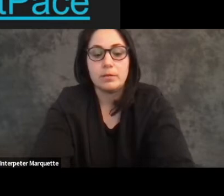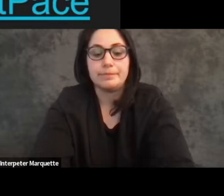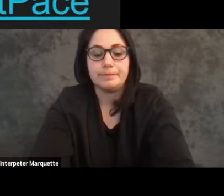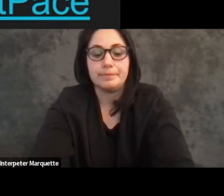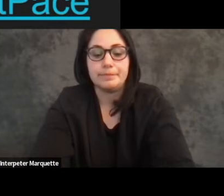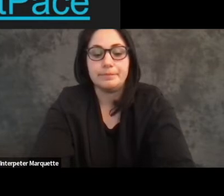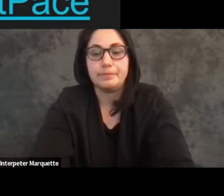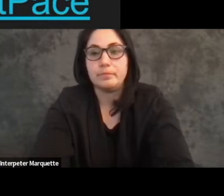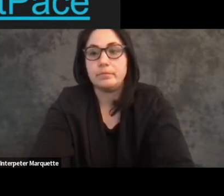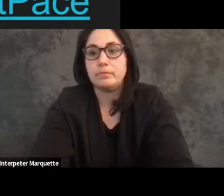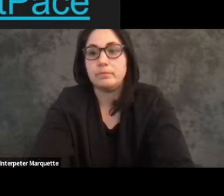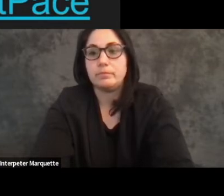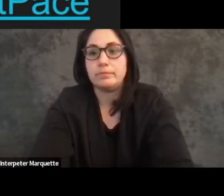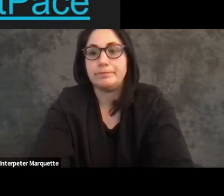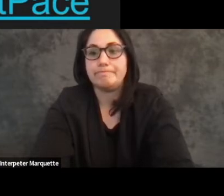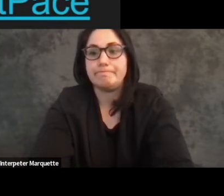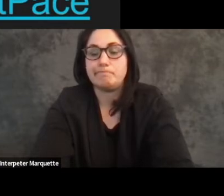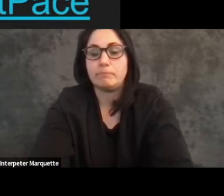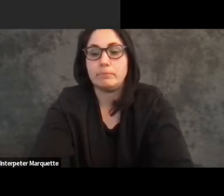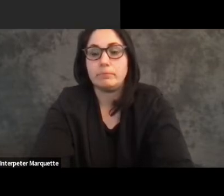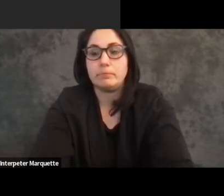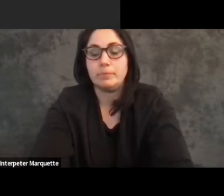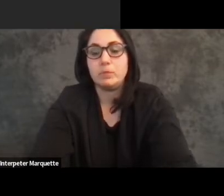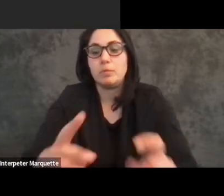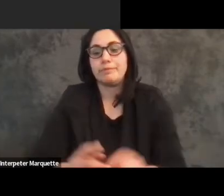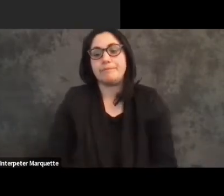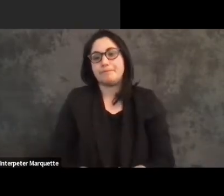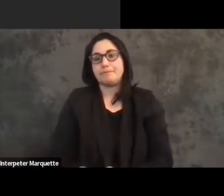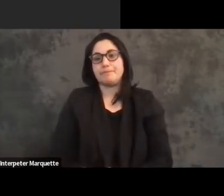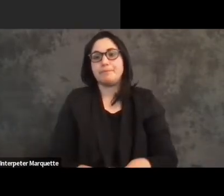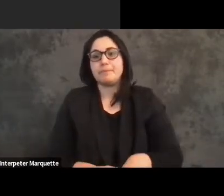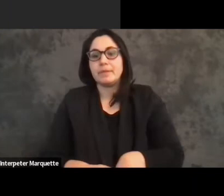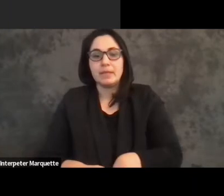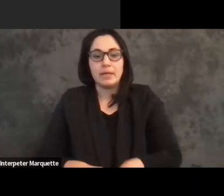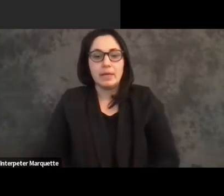for our own humanity by othering anyone else. Oh, I see. We have lost our ASL interpreter